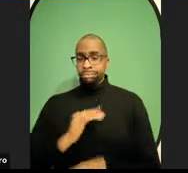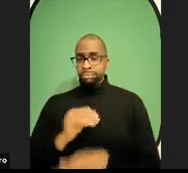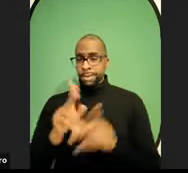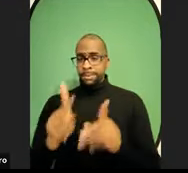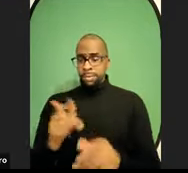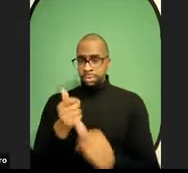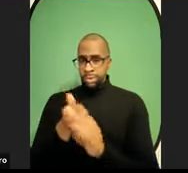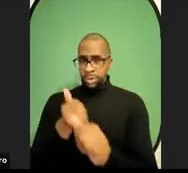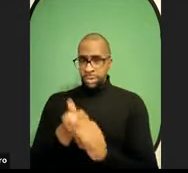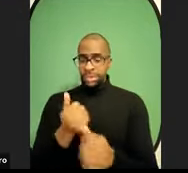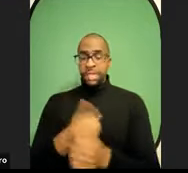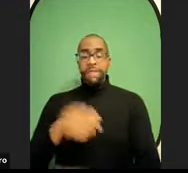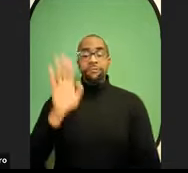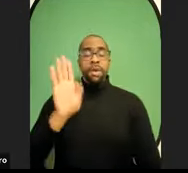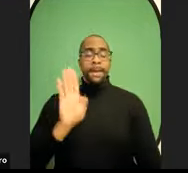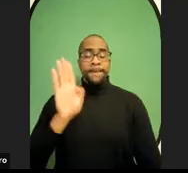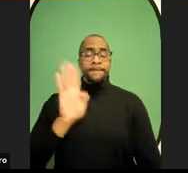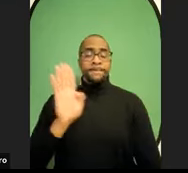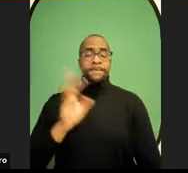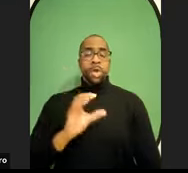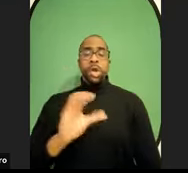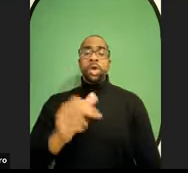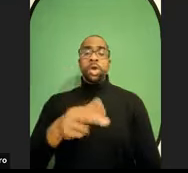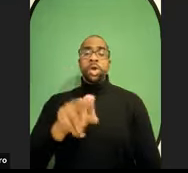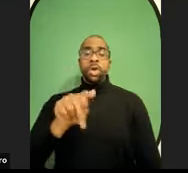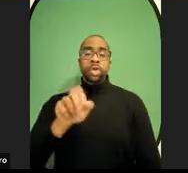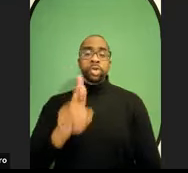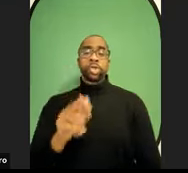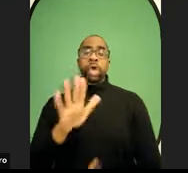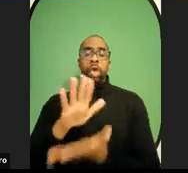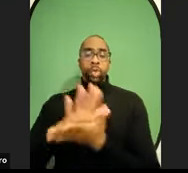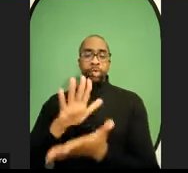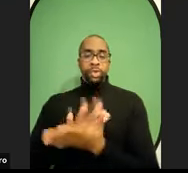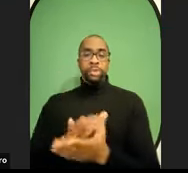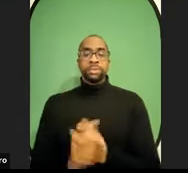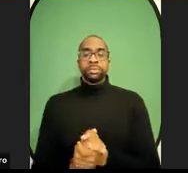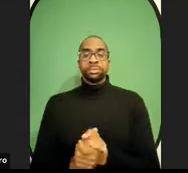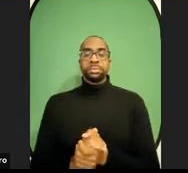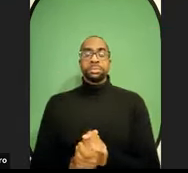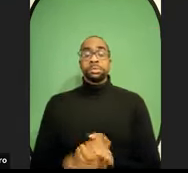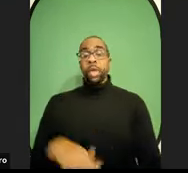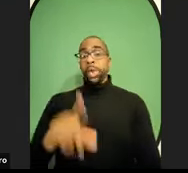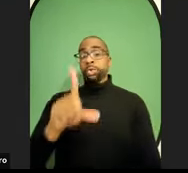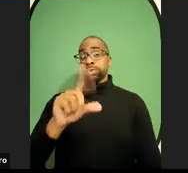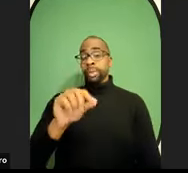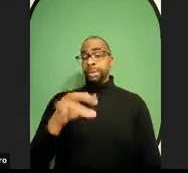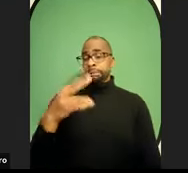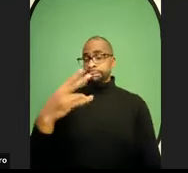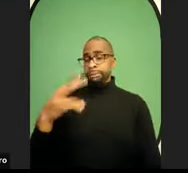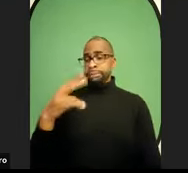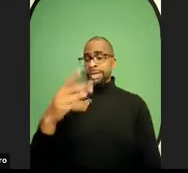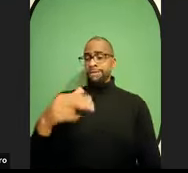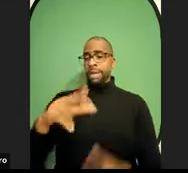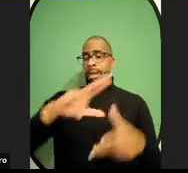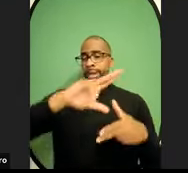addition, she currently sits addition, she currently sits as a board member for the Brooklyn prospect charter schools and prospect charter schools. And after the devastation brought by And after the devastation brought by hurricane Maria in